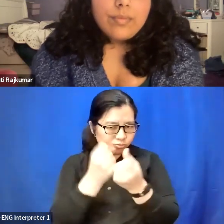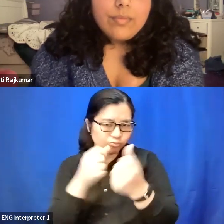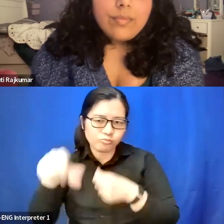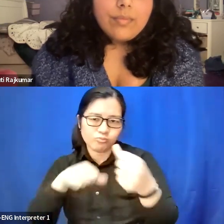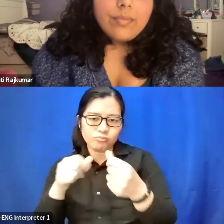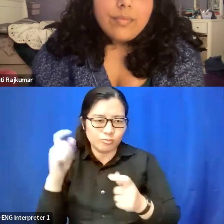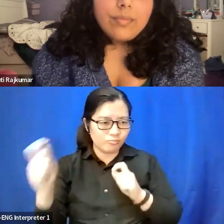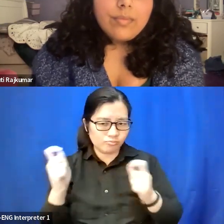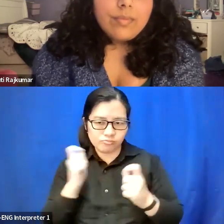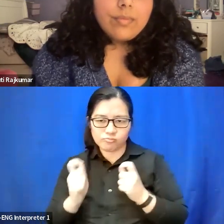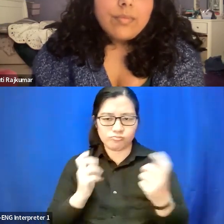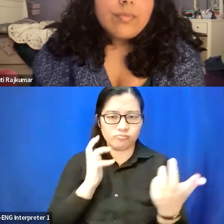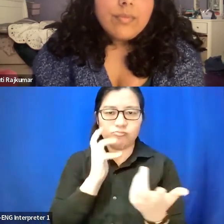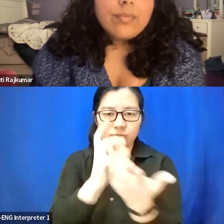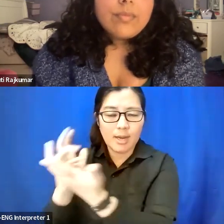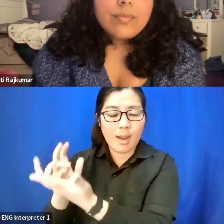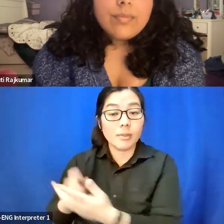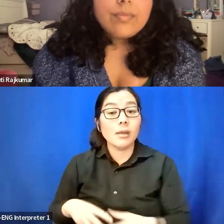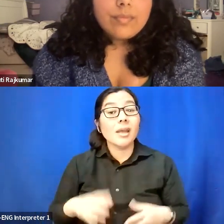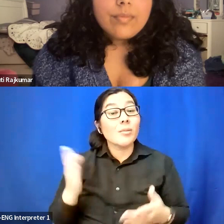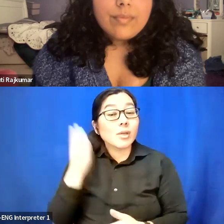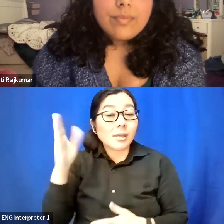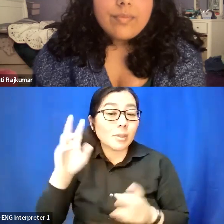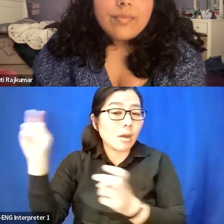the whole thing of universal design and how it benefits everyone.